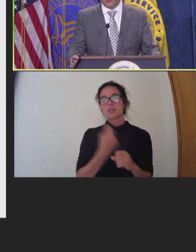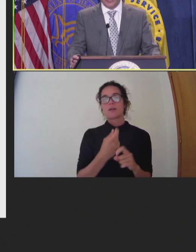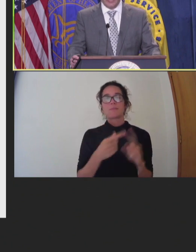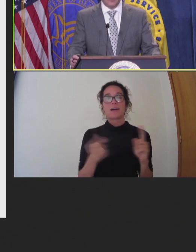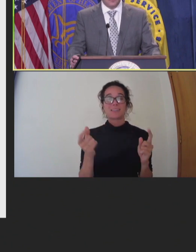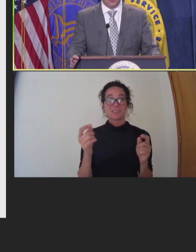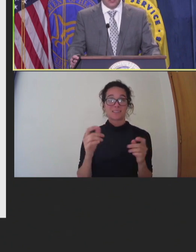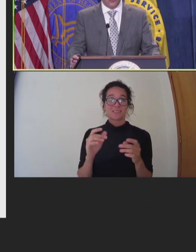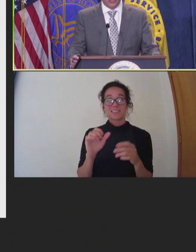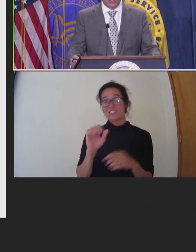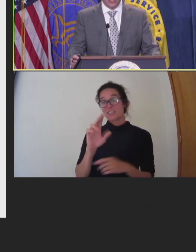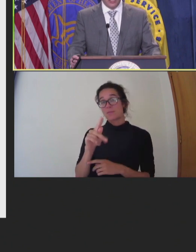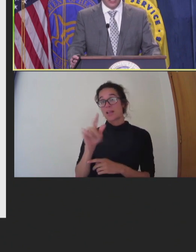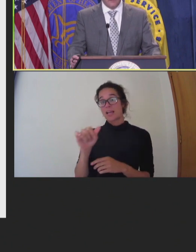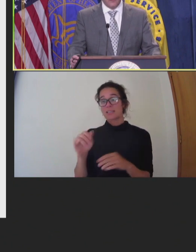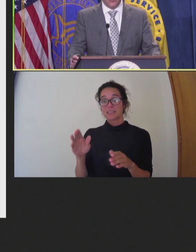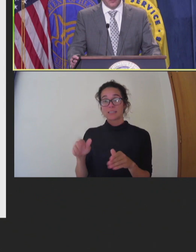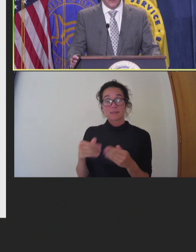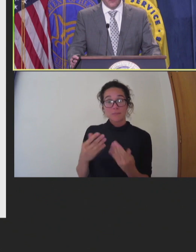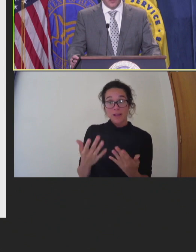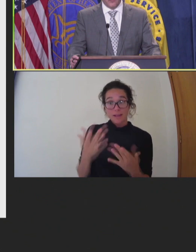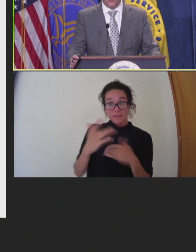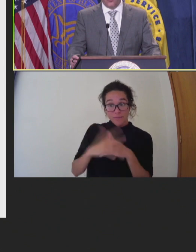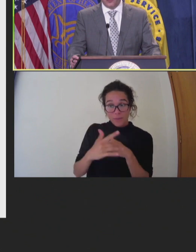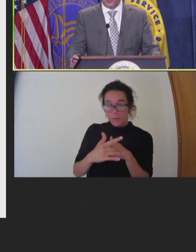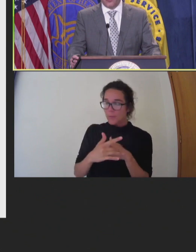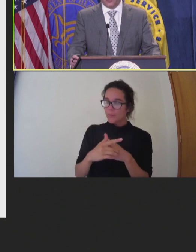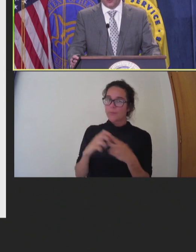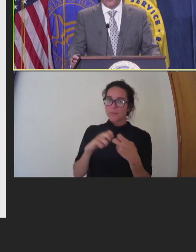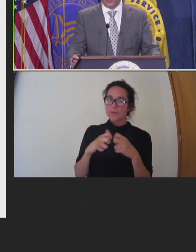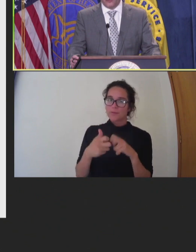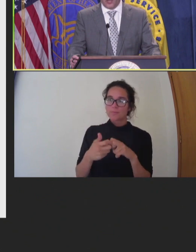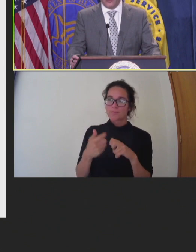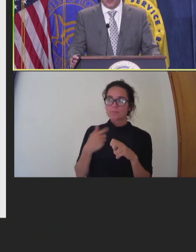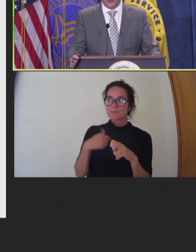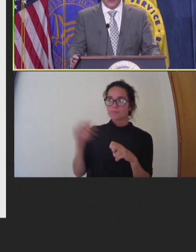we had to actually get this -- these meds shipped to us from one of our other hospitals in the